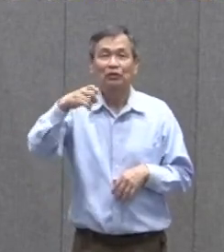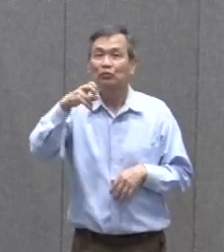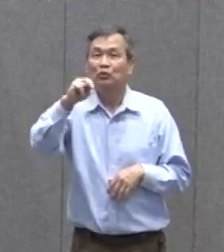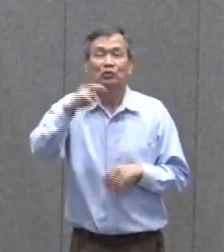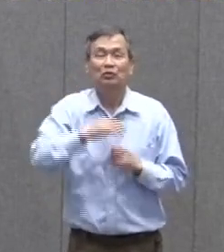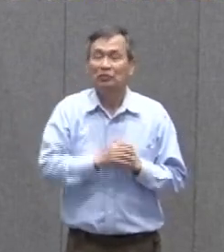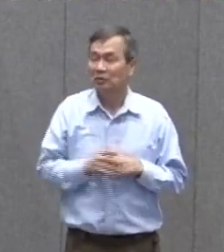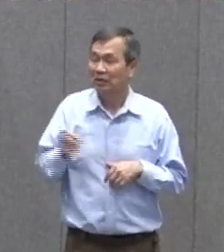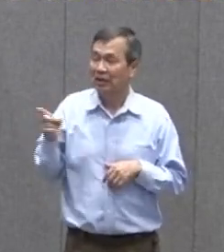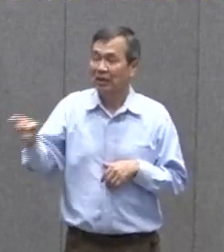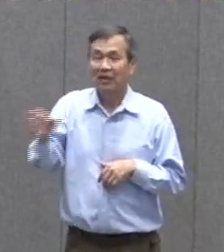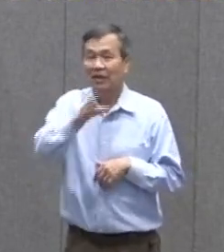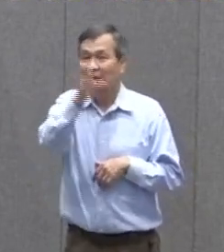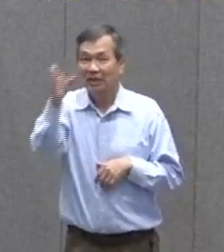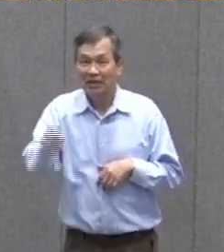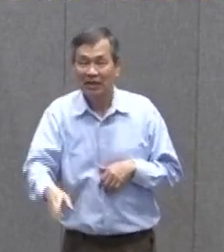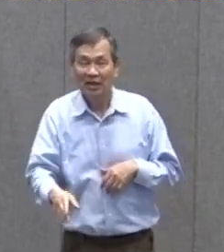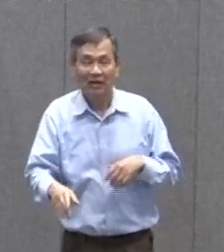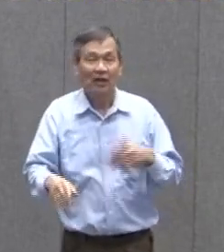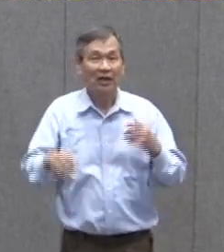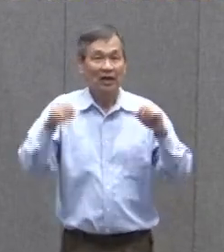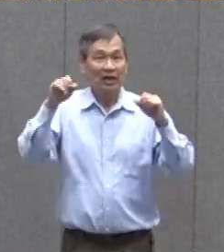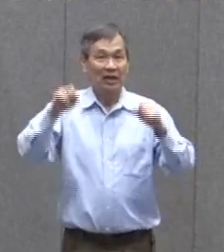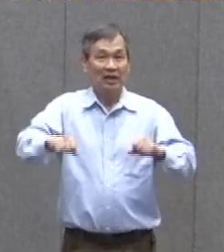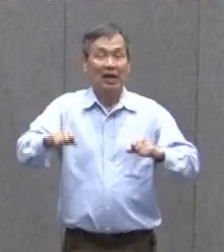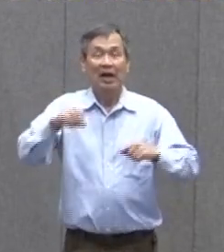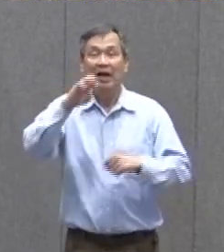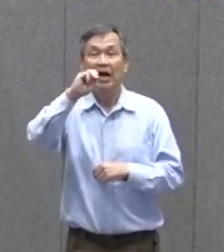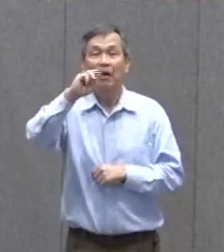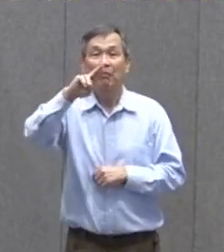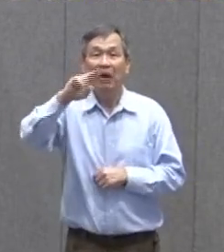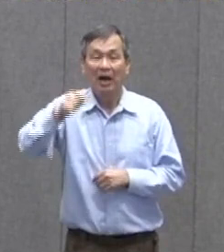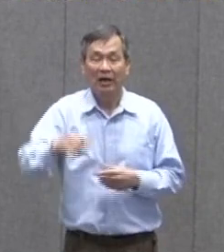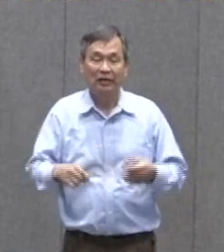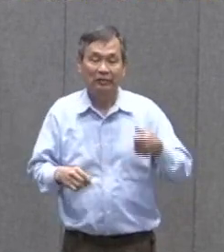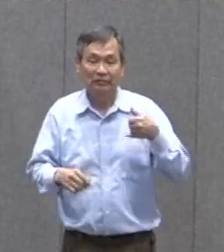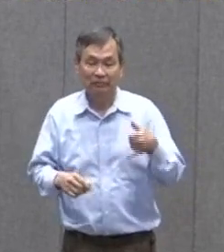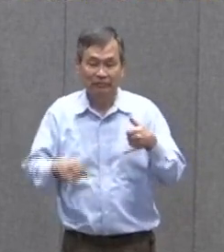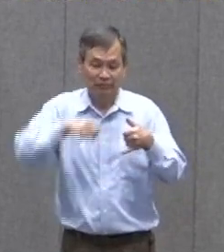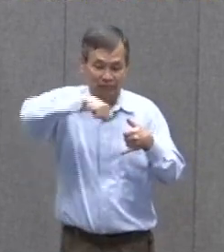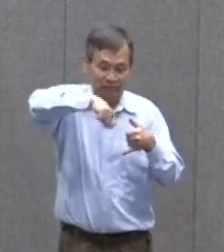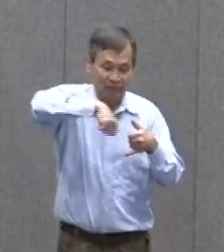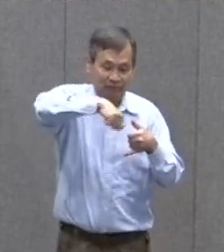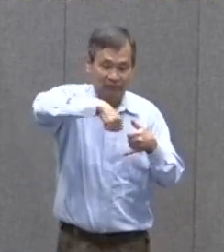They'll never be able to twirl around in a mug or relax in a hot cup of tea.